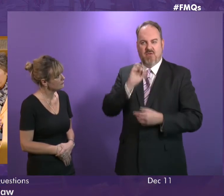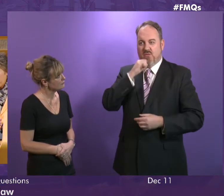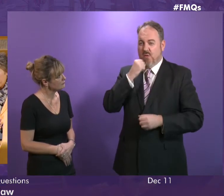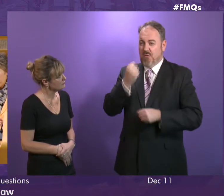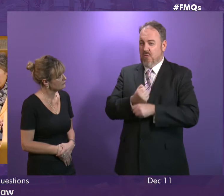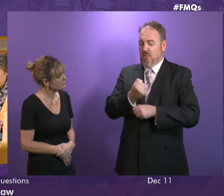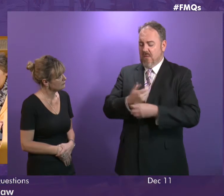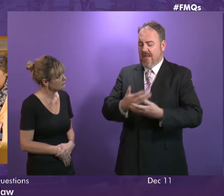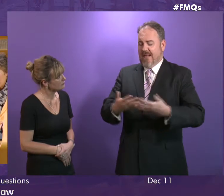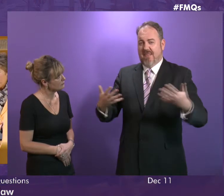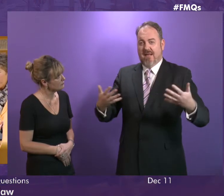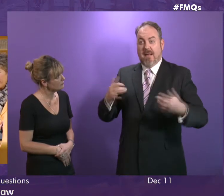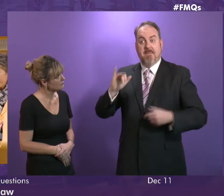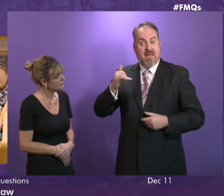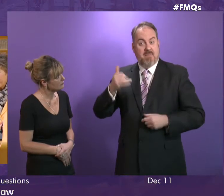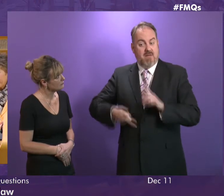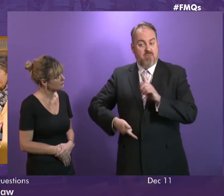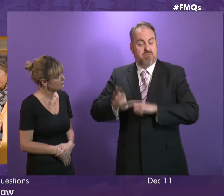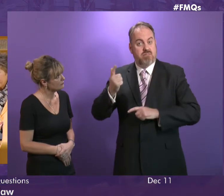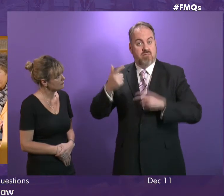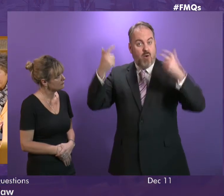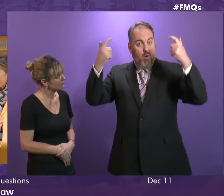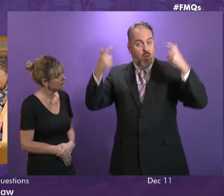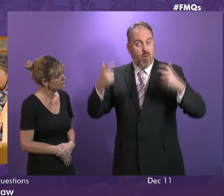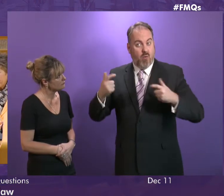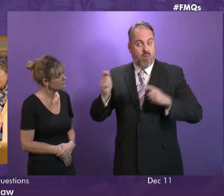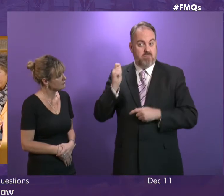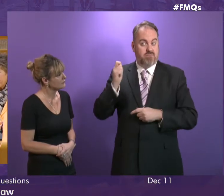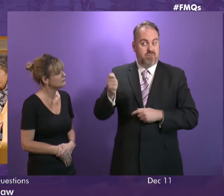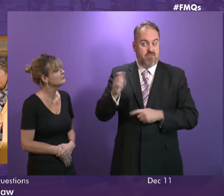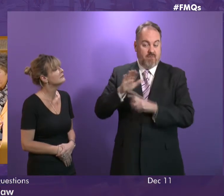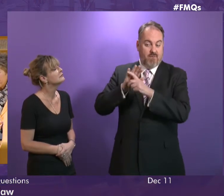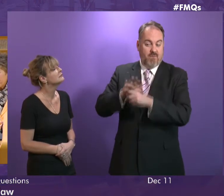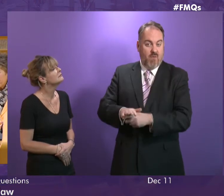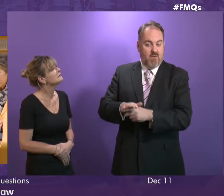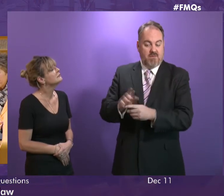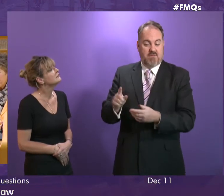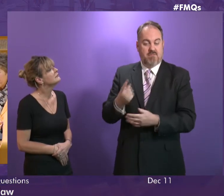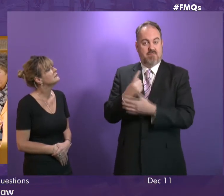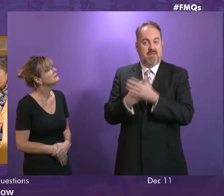declined to rule out legal action. Will the First Minister clarify what she meant by “all